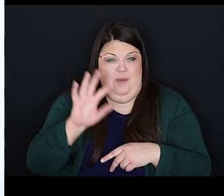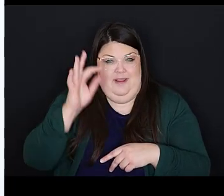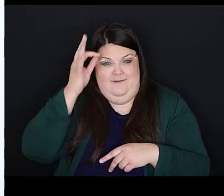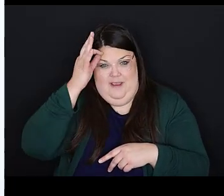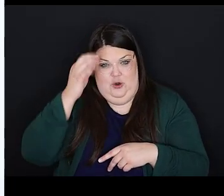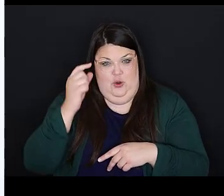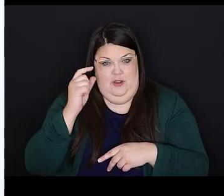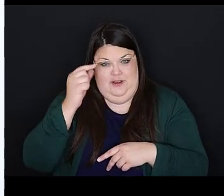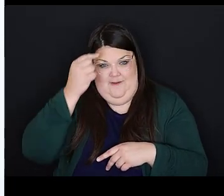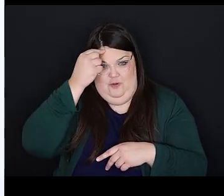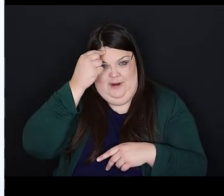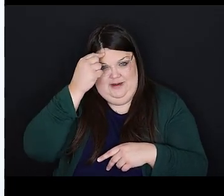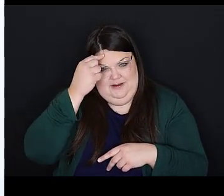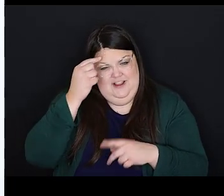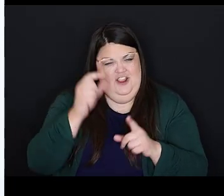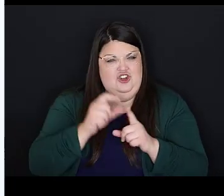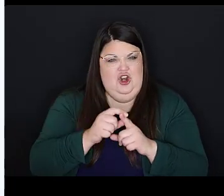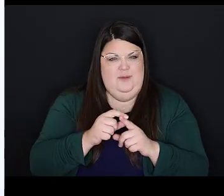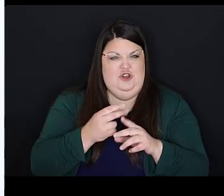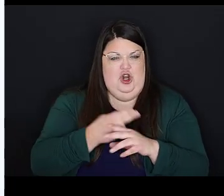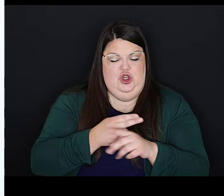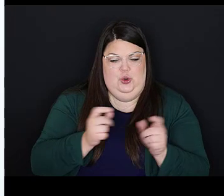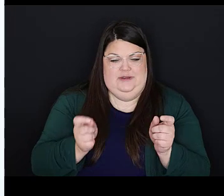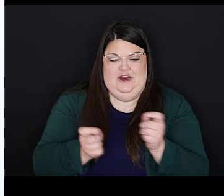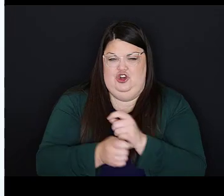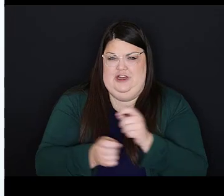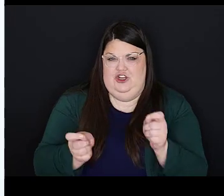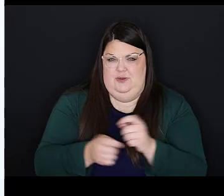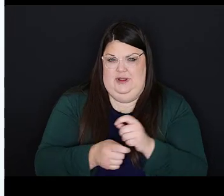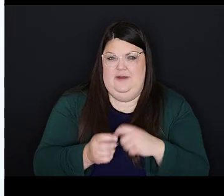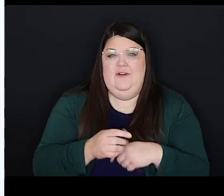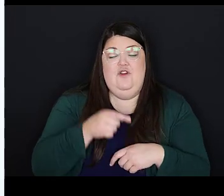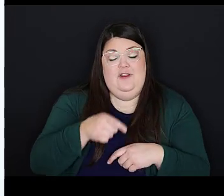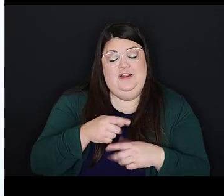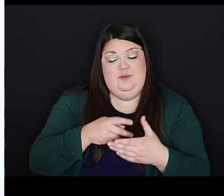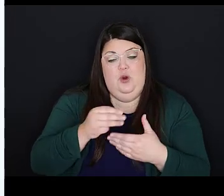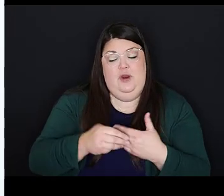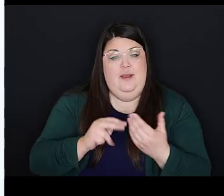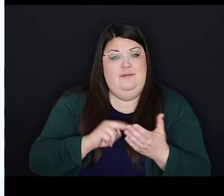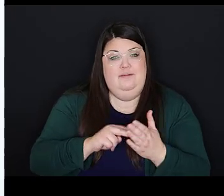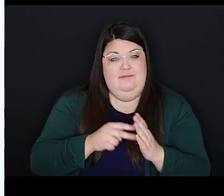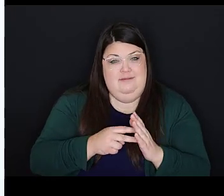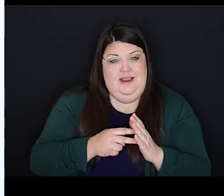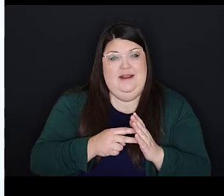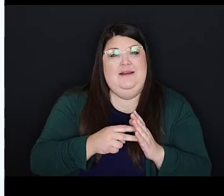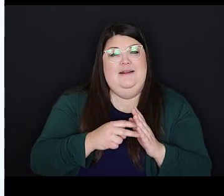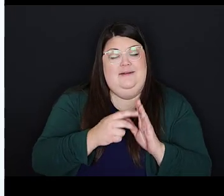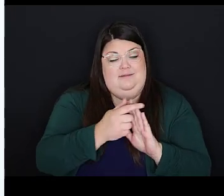interchangeably and for this program refer to the statutorily-specified percentage of